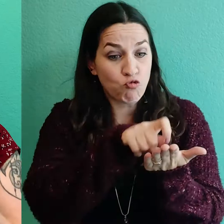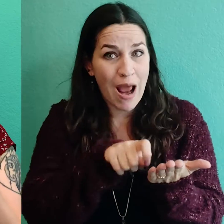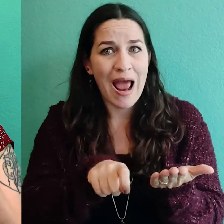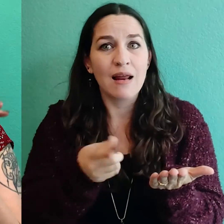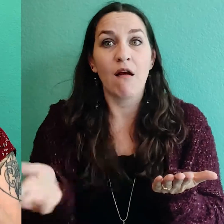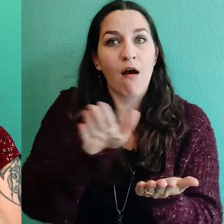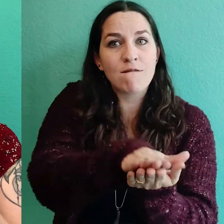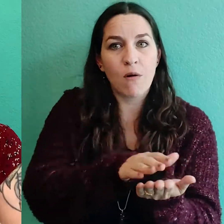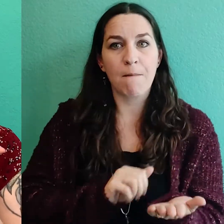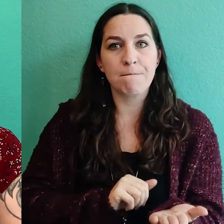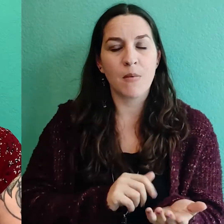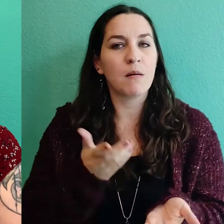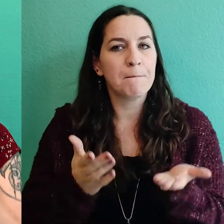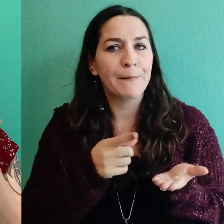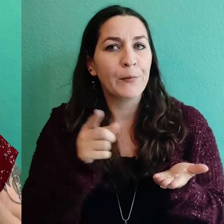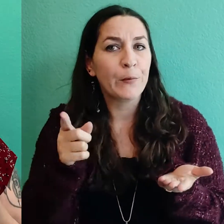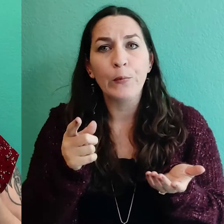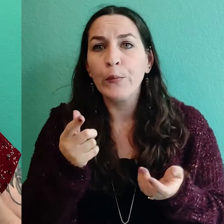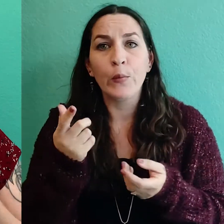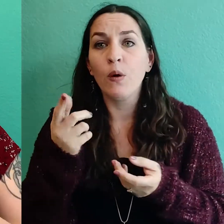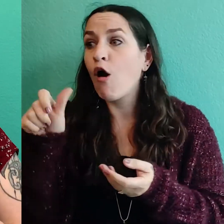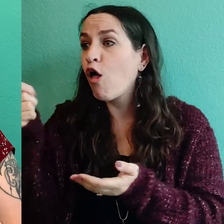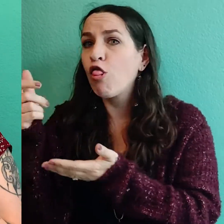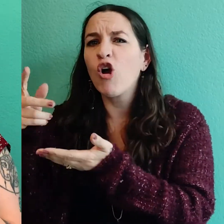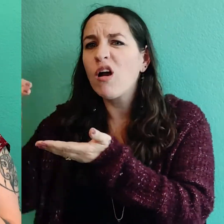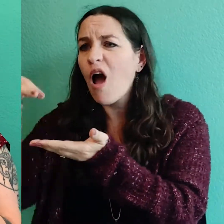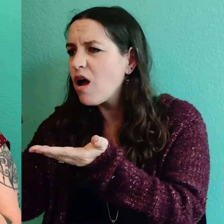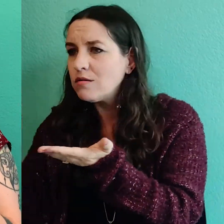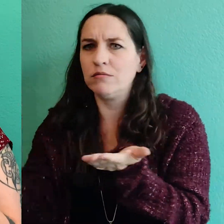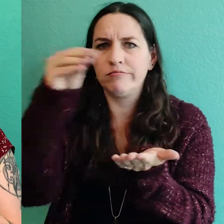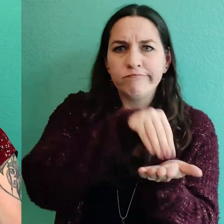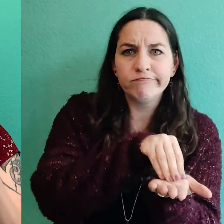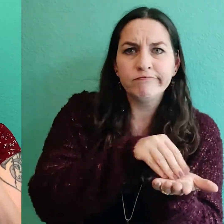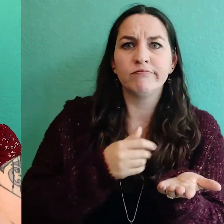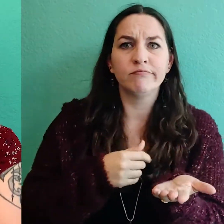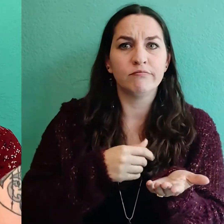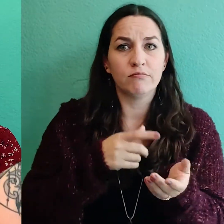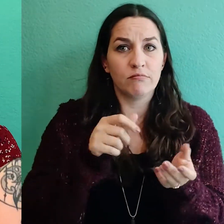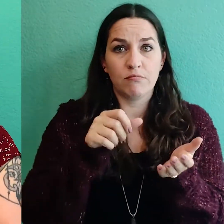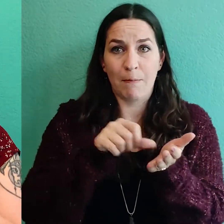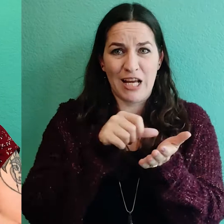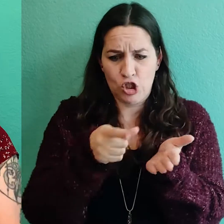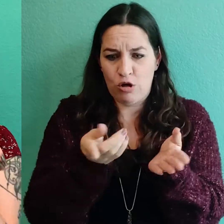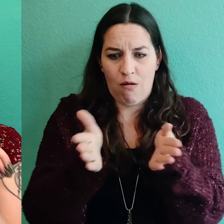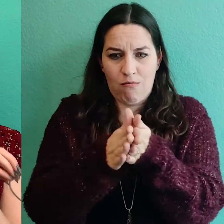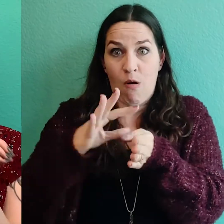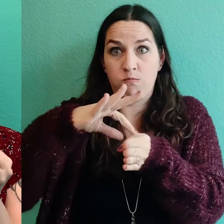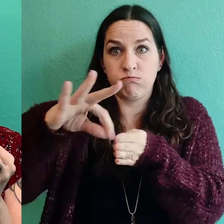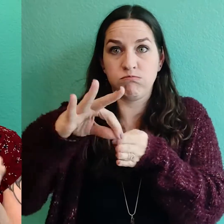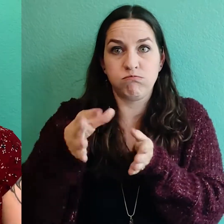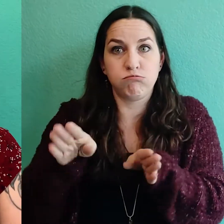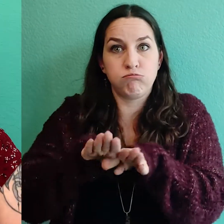You can write something and then cover it up. You can cut pieces out of other things and put it on other pages.